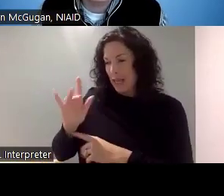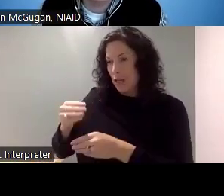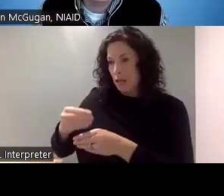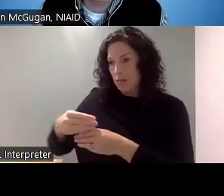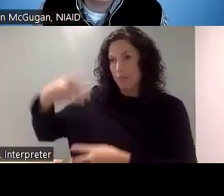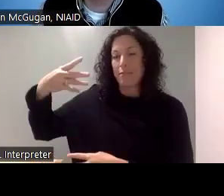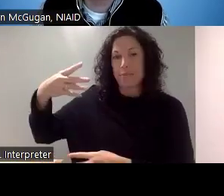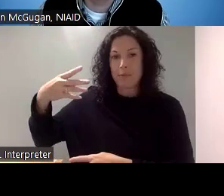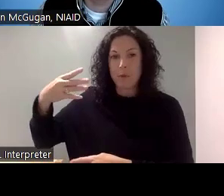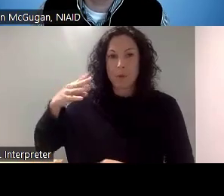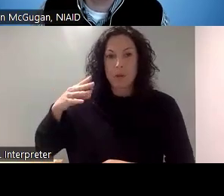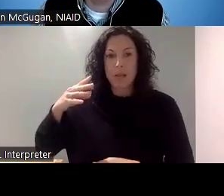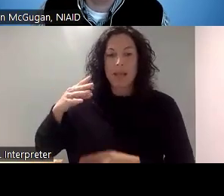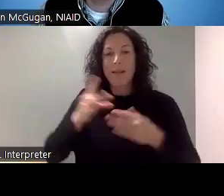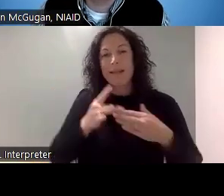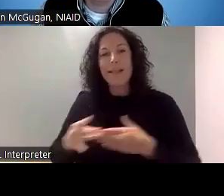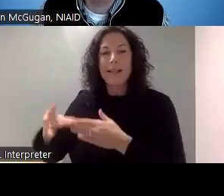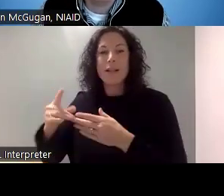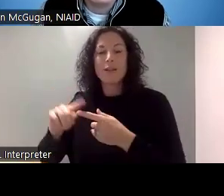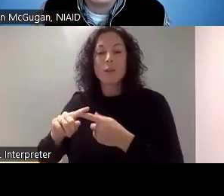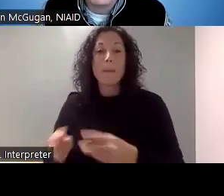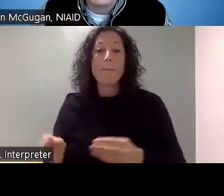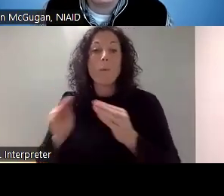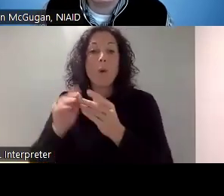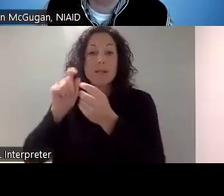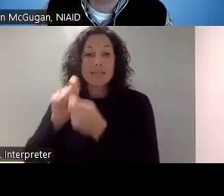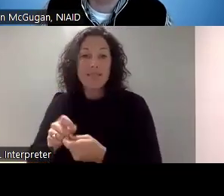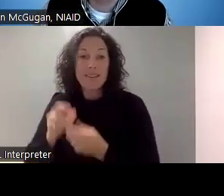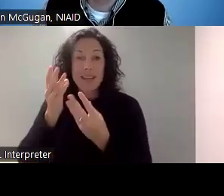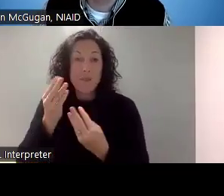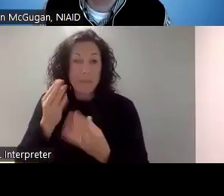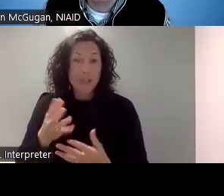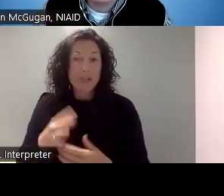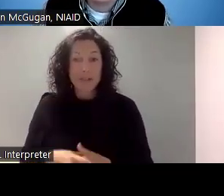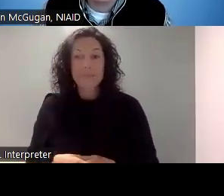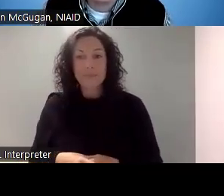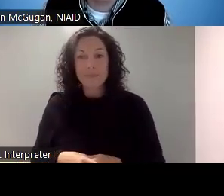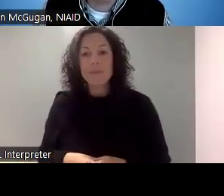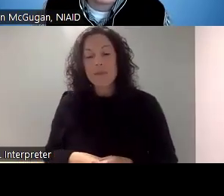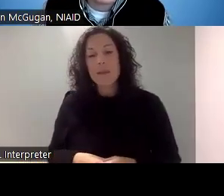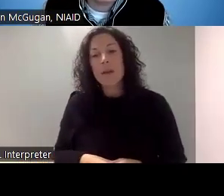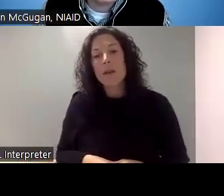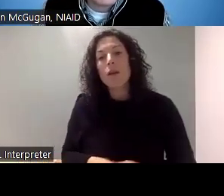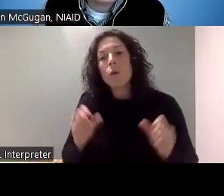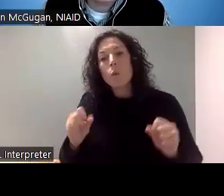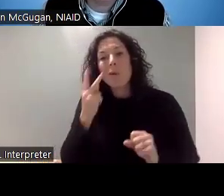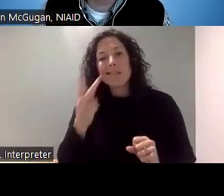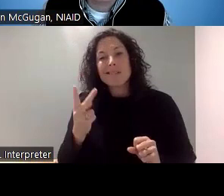you'll be taken to more specific information, so you'll be able to see the full abstract.